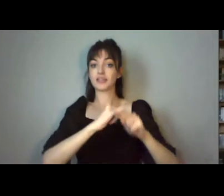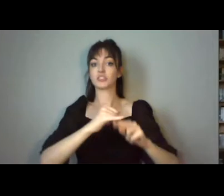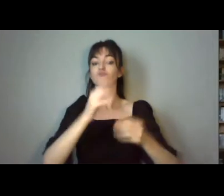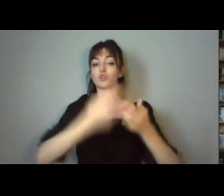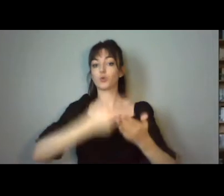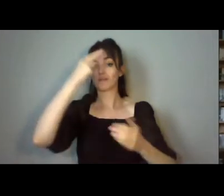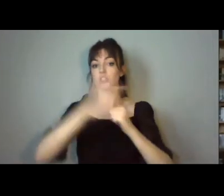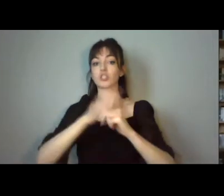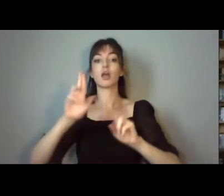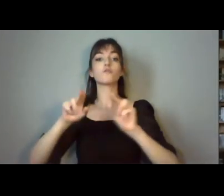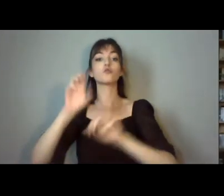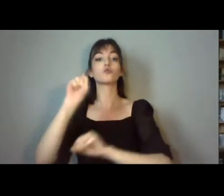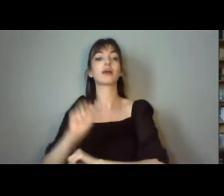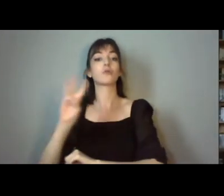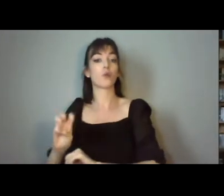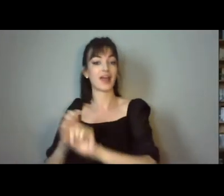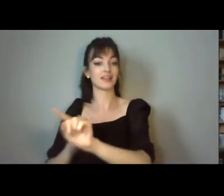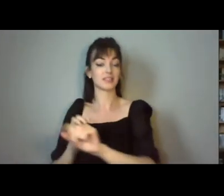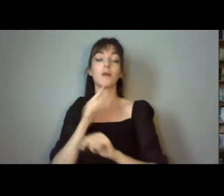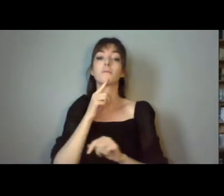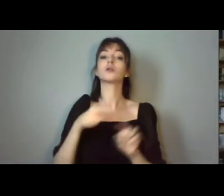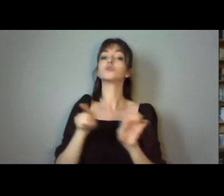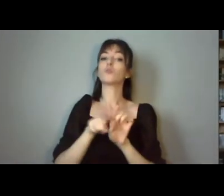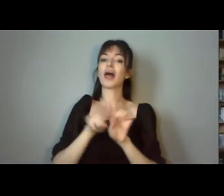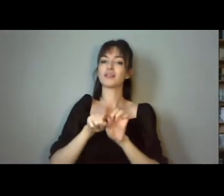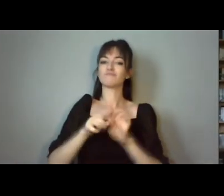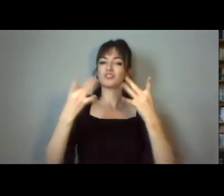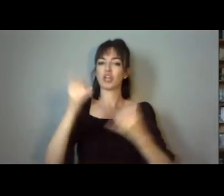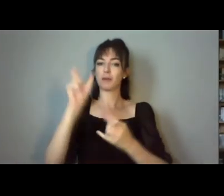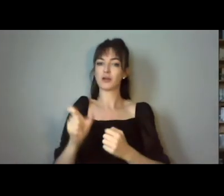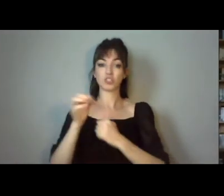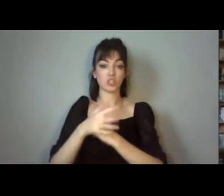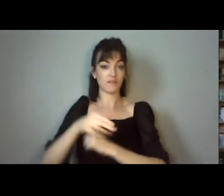Rosemary is also the current chairperson of the United Nations committee on the Rights